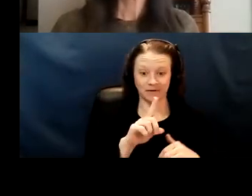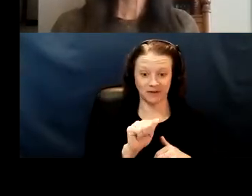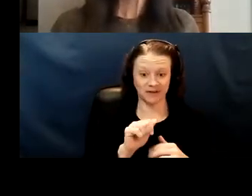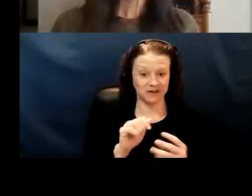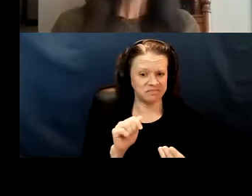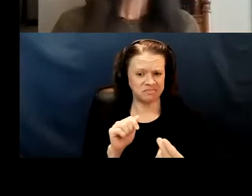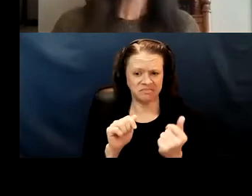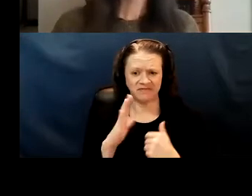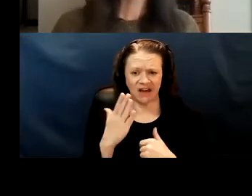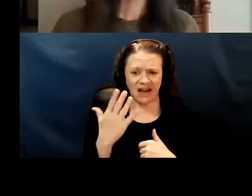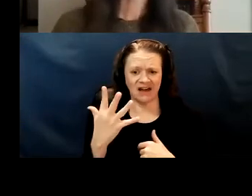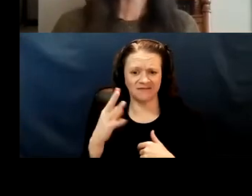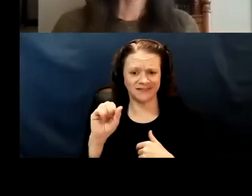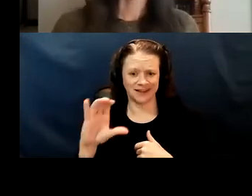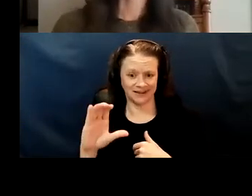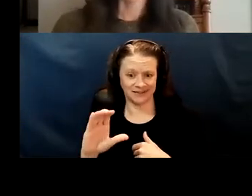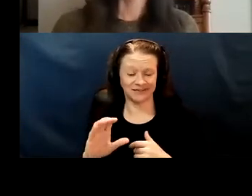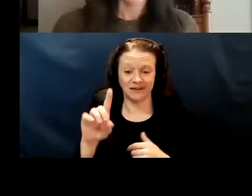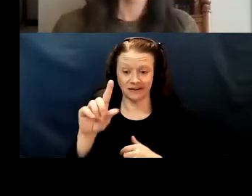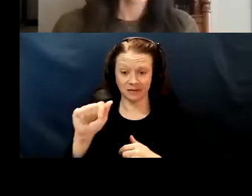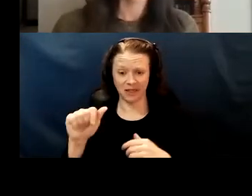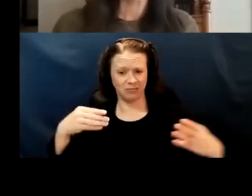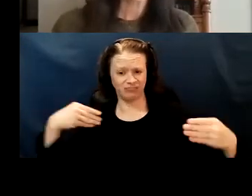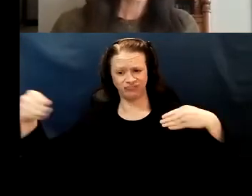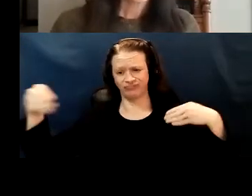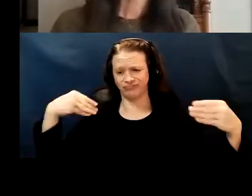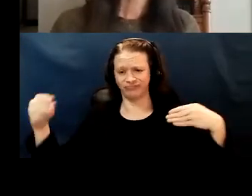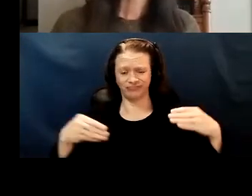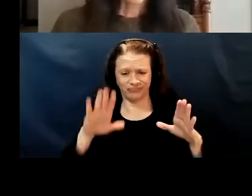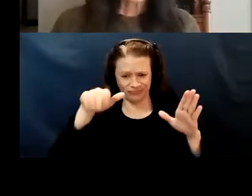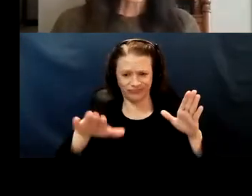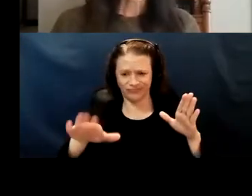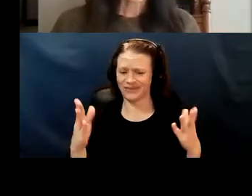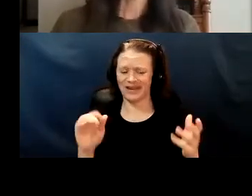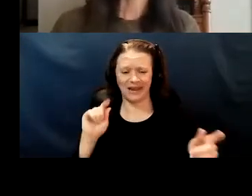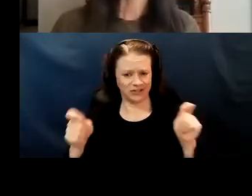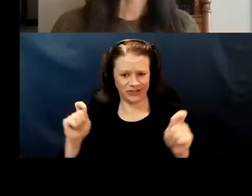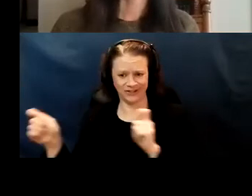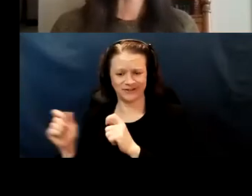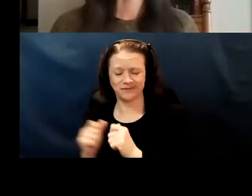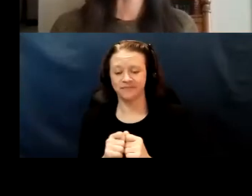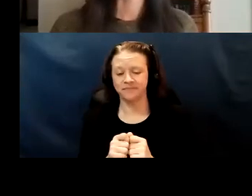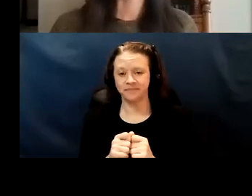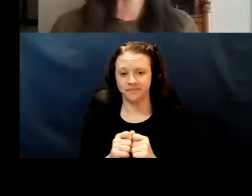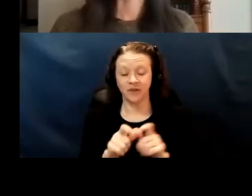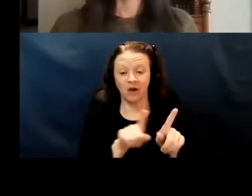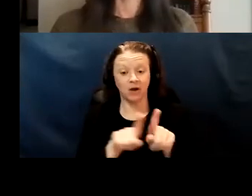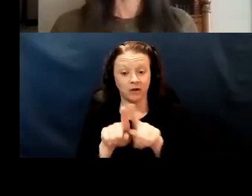seconds. Disability is a very fluid category. Finally, and I think this is also really important, especially